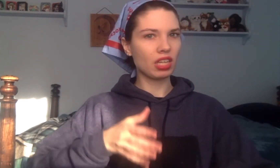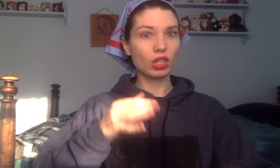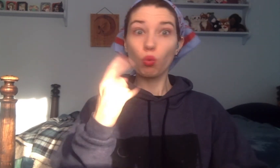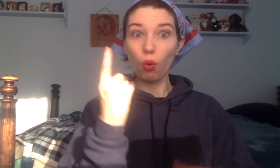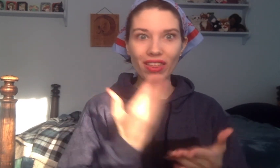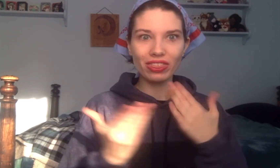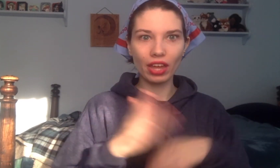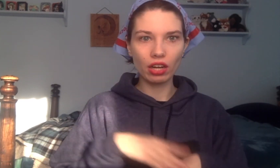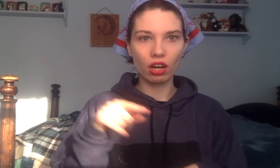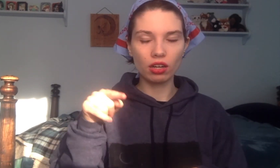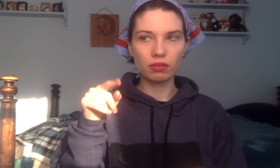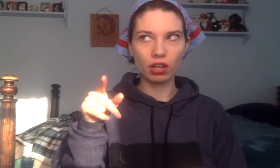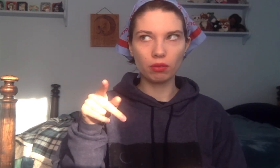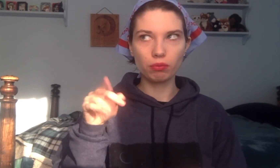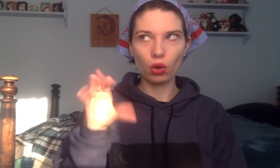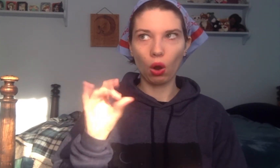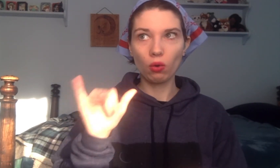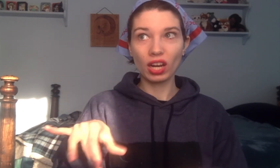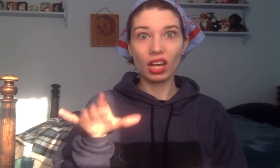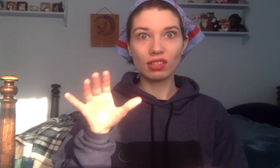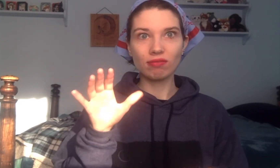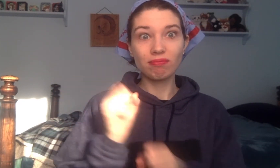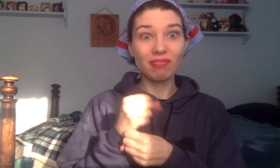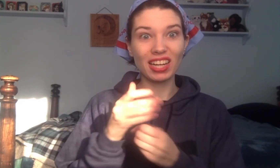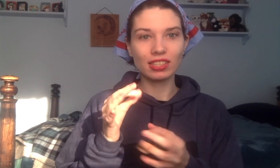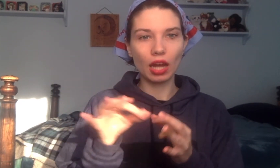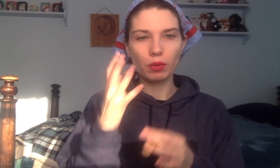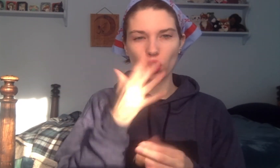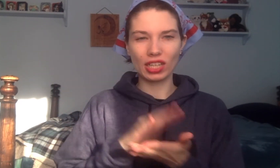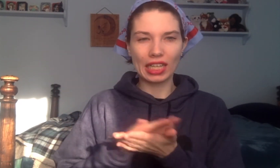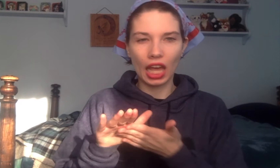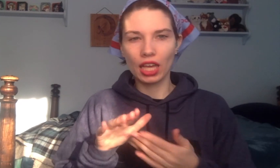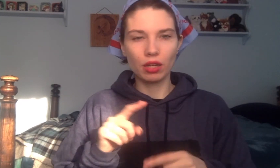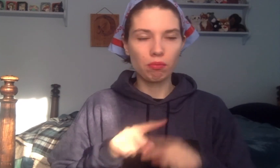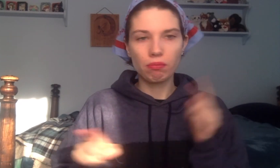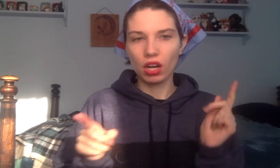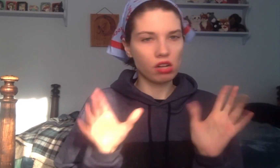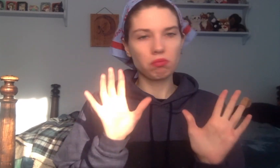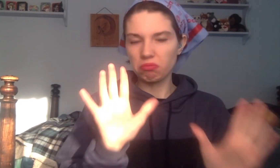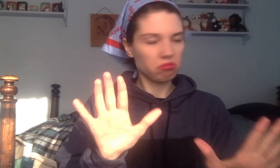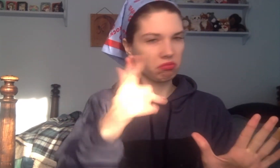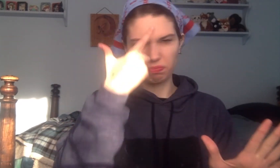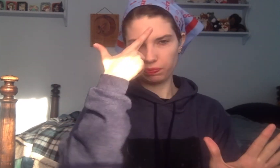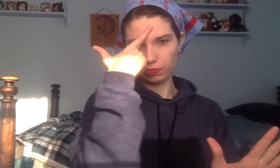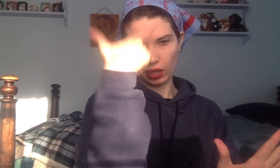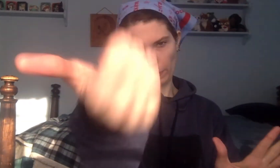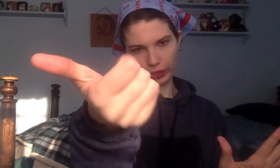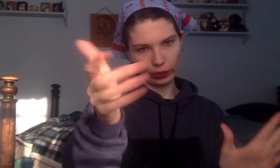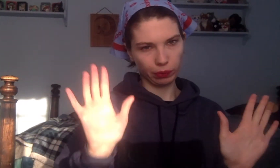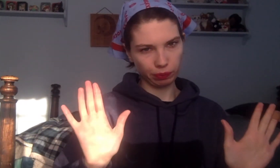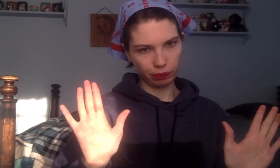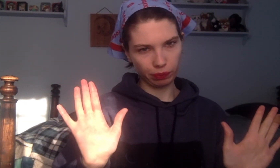One thing on Pro that makes subtitles look nice, but it's up to you.